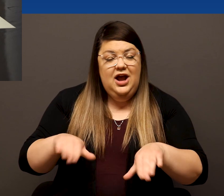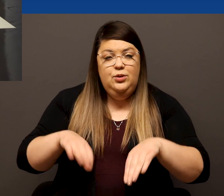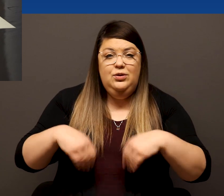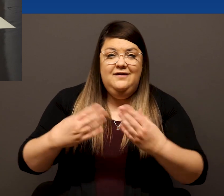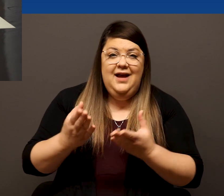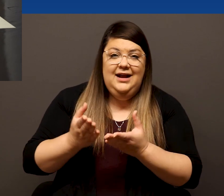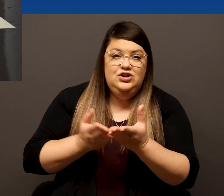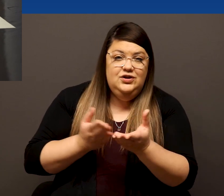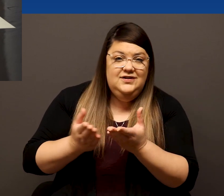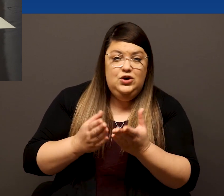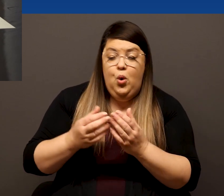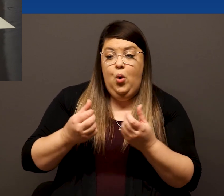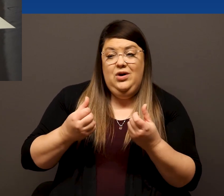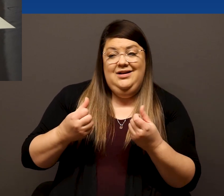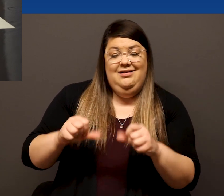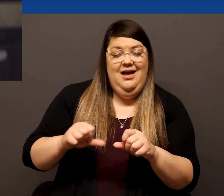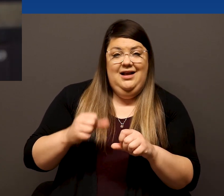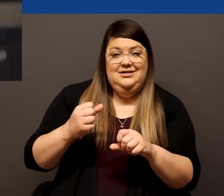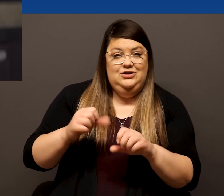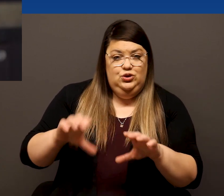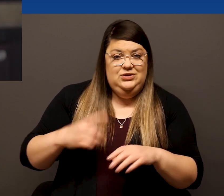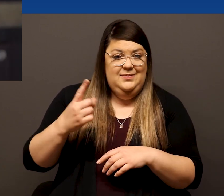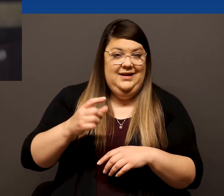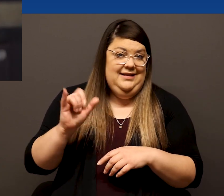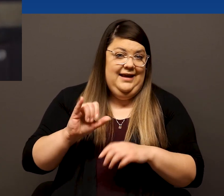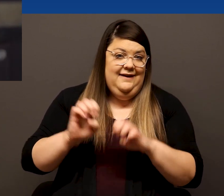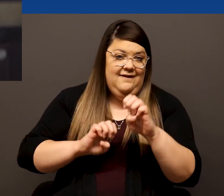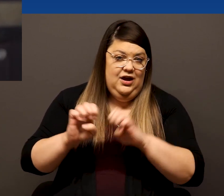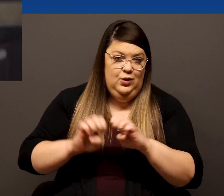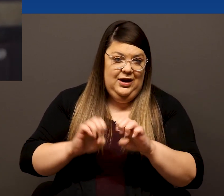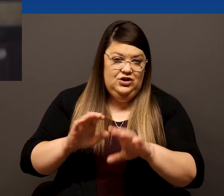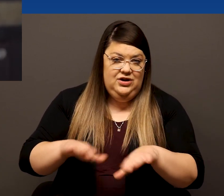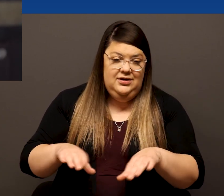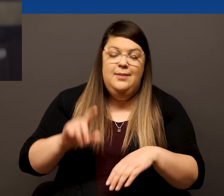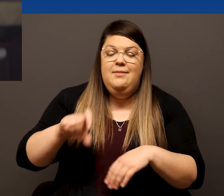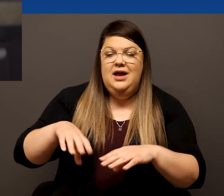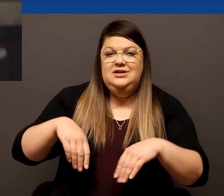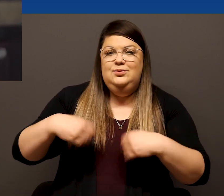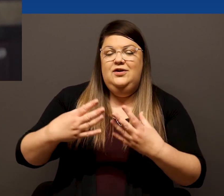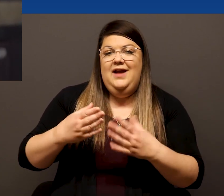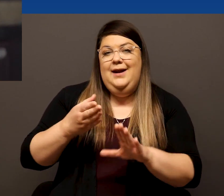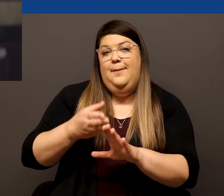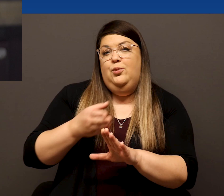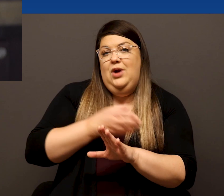or declines to do something like evaluate your child, they must provide prior written notice,